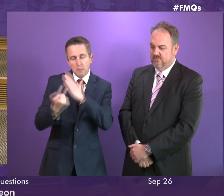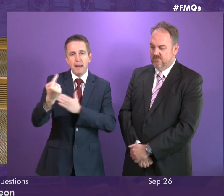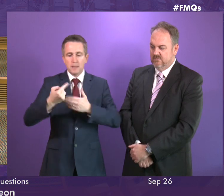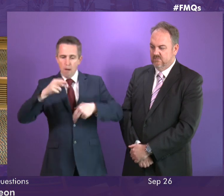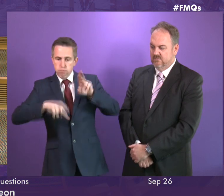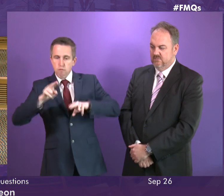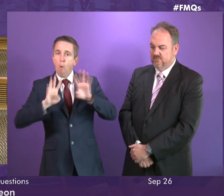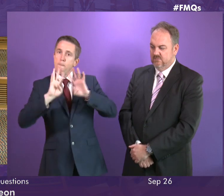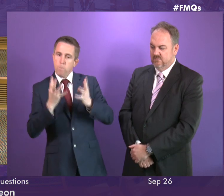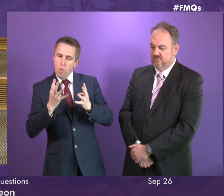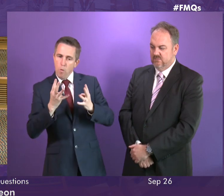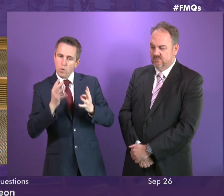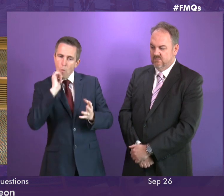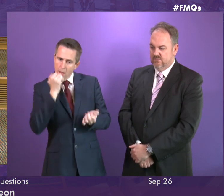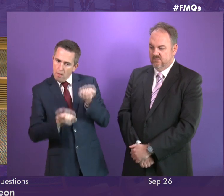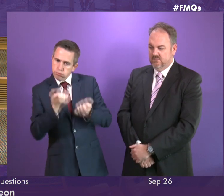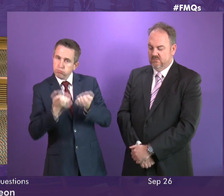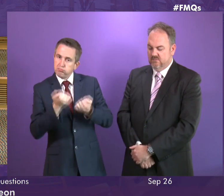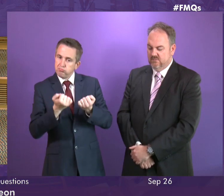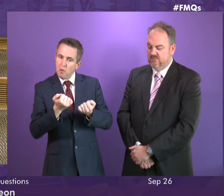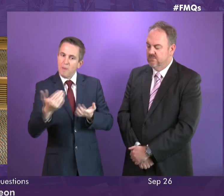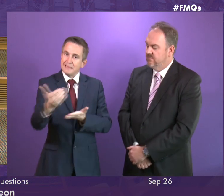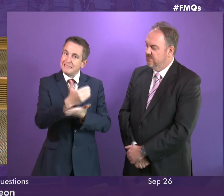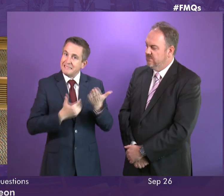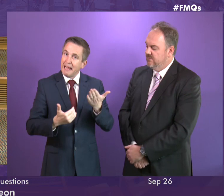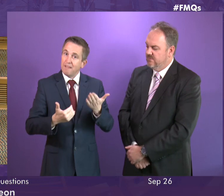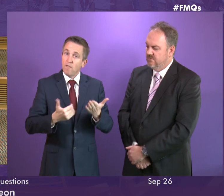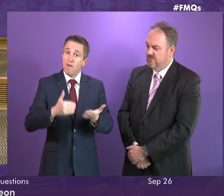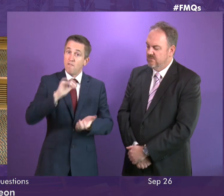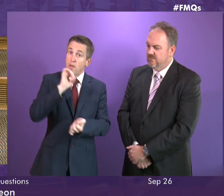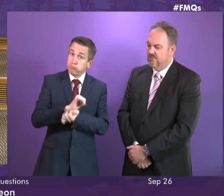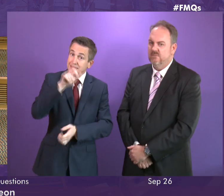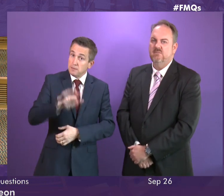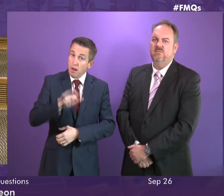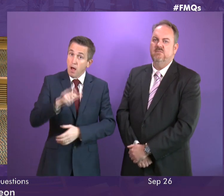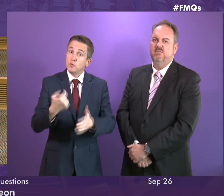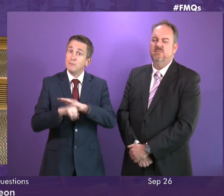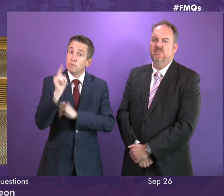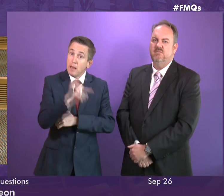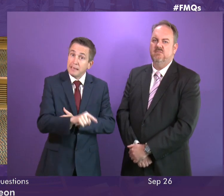Parole Board to determine. As part of that determination, it must assess risk to the